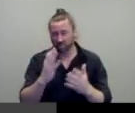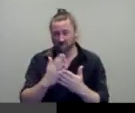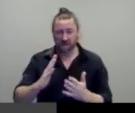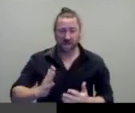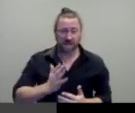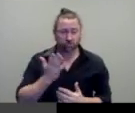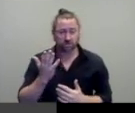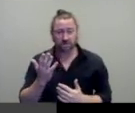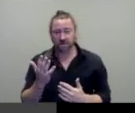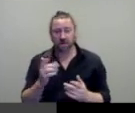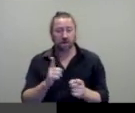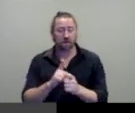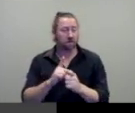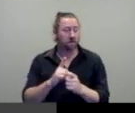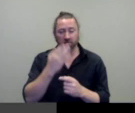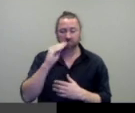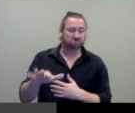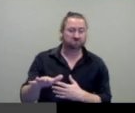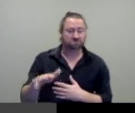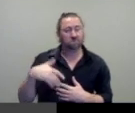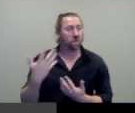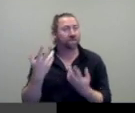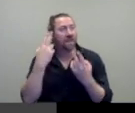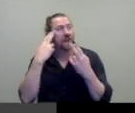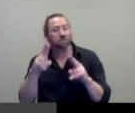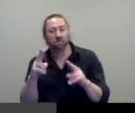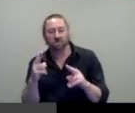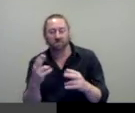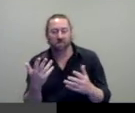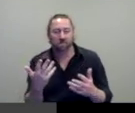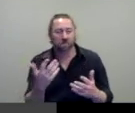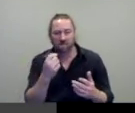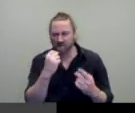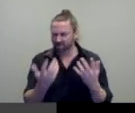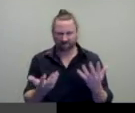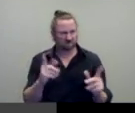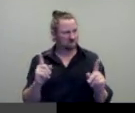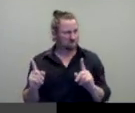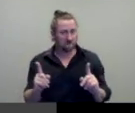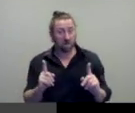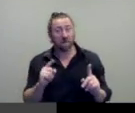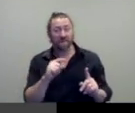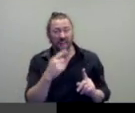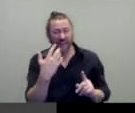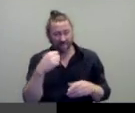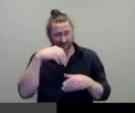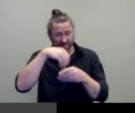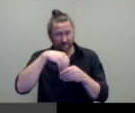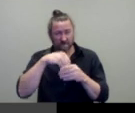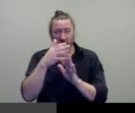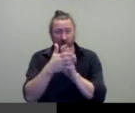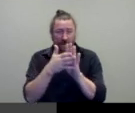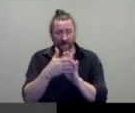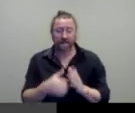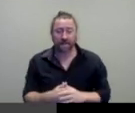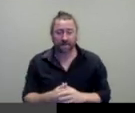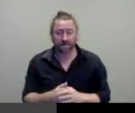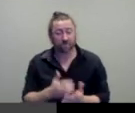oppositional and opaque that they do convey meaning in fact they work intelligently and